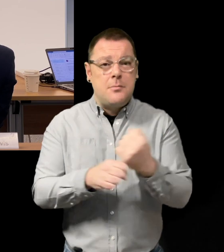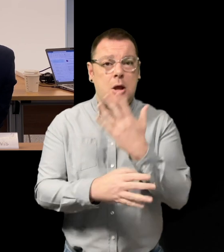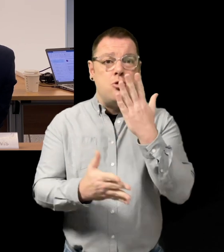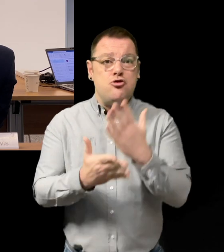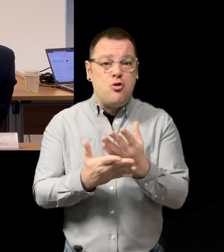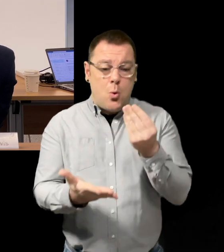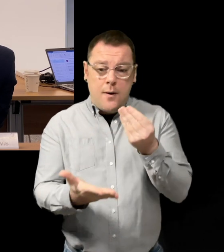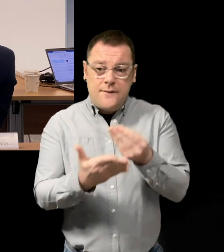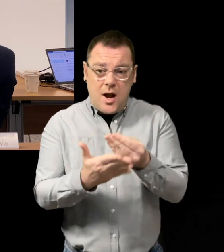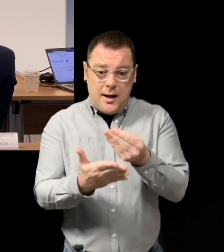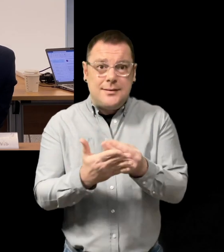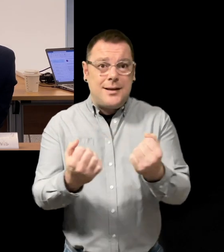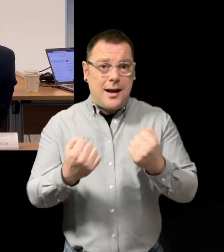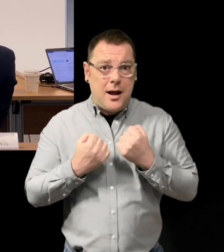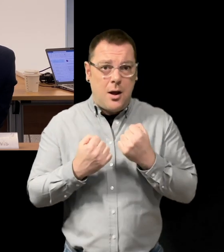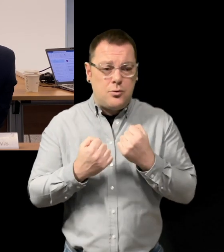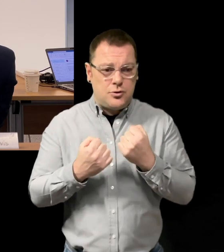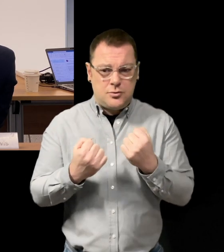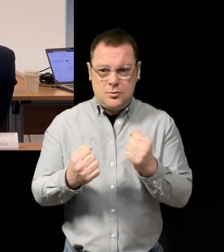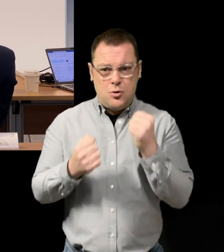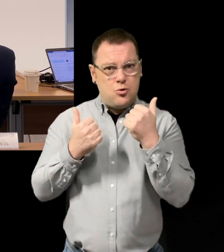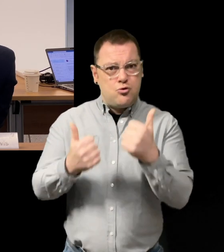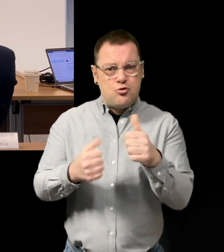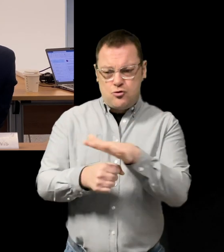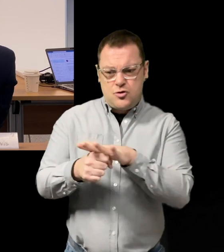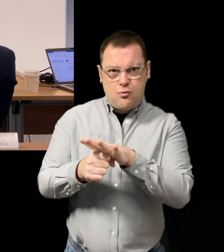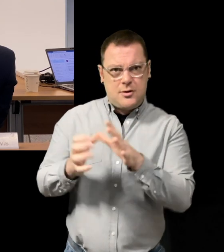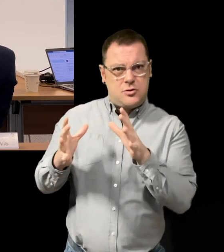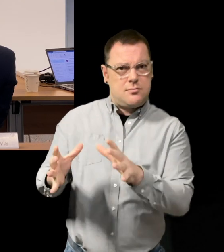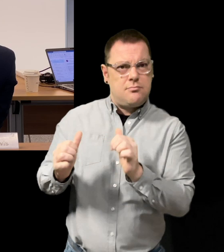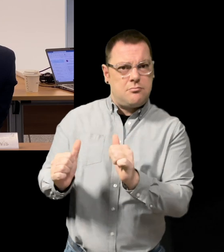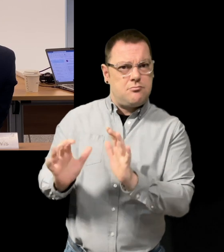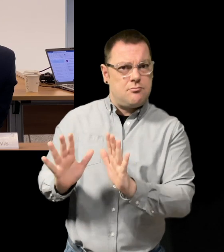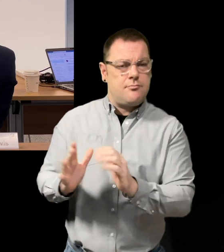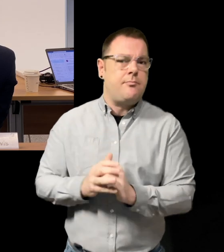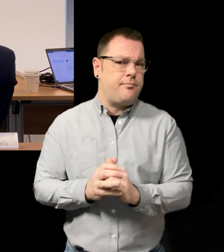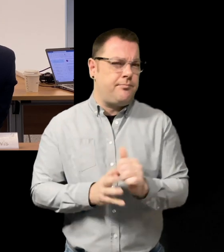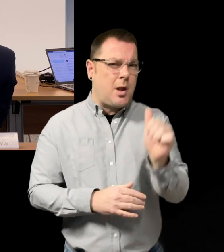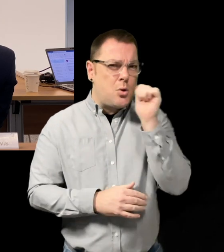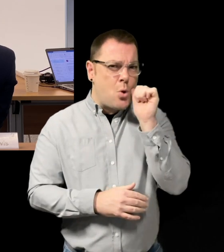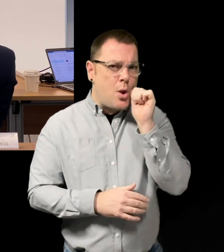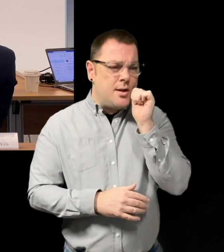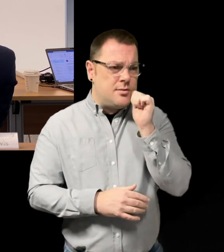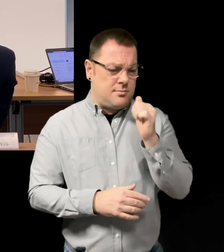to ensure our finances are in a solid and stable state. We must acknowledge how far we've come as